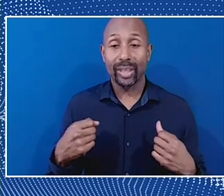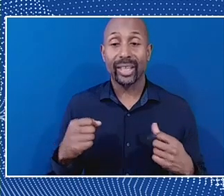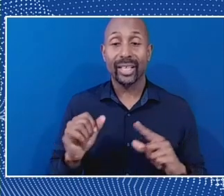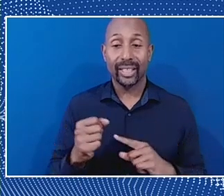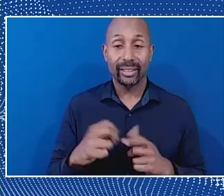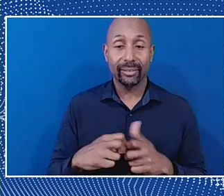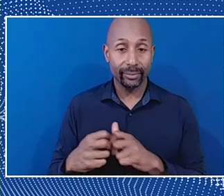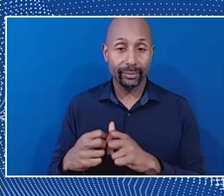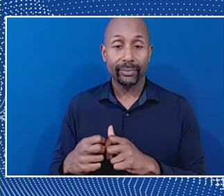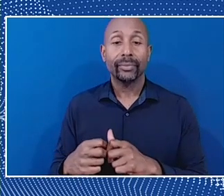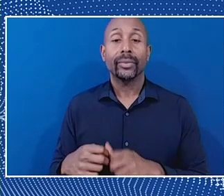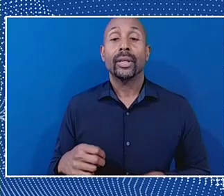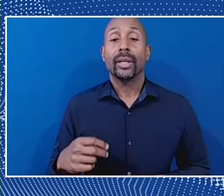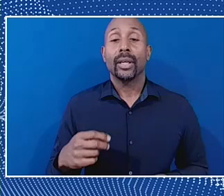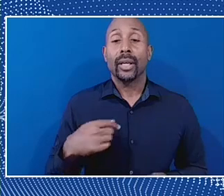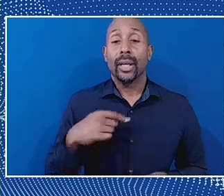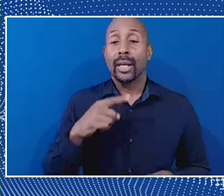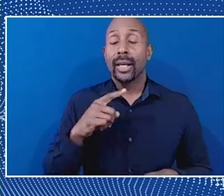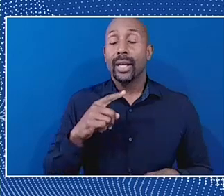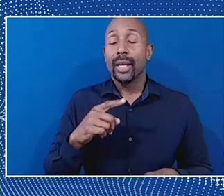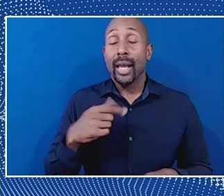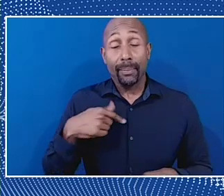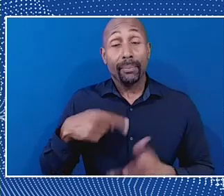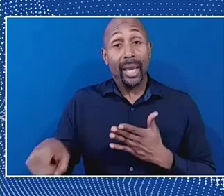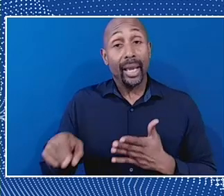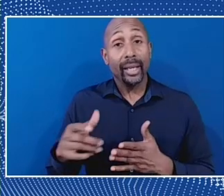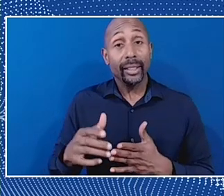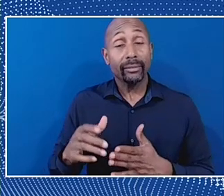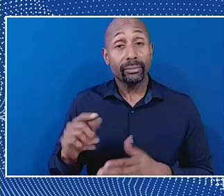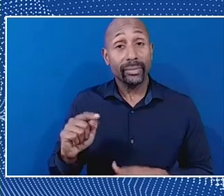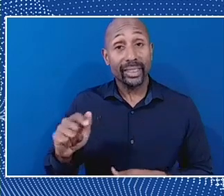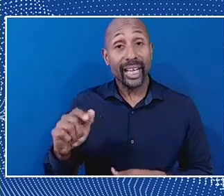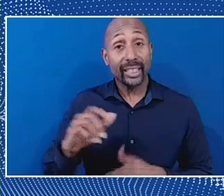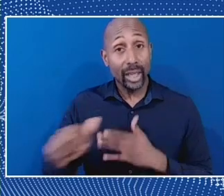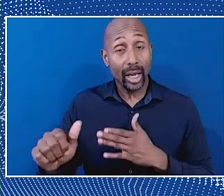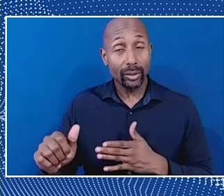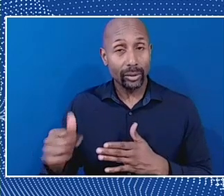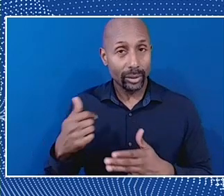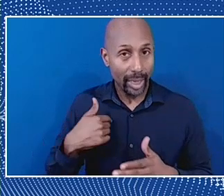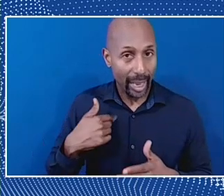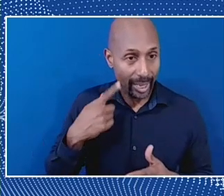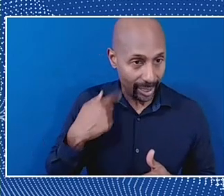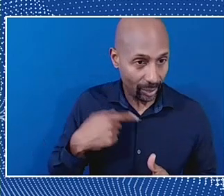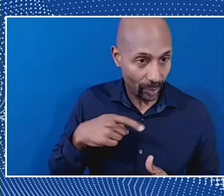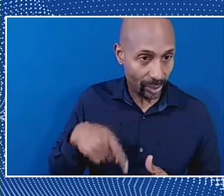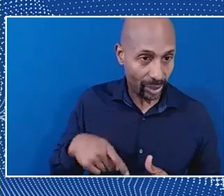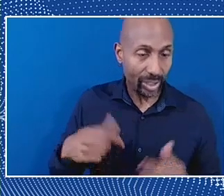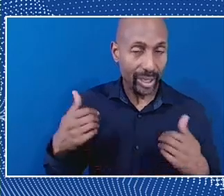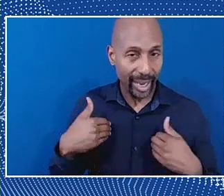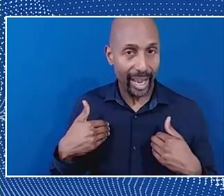how our tax dollars are spent. I do not have children, nor do I qualify for food stamps, medical or other welfare